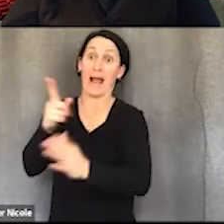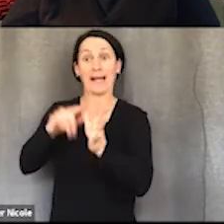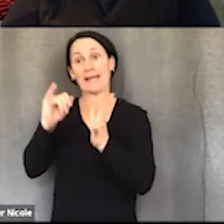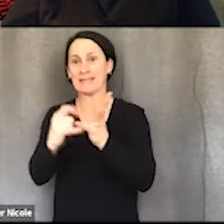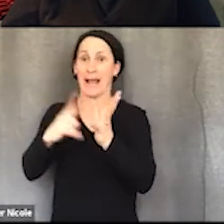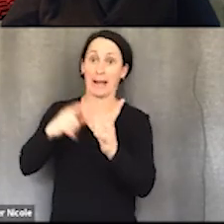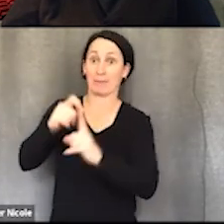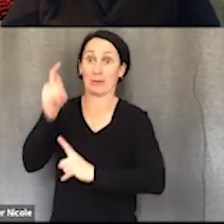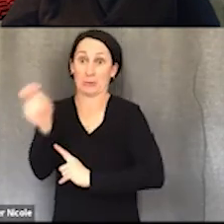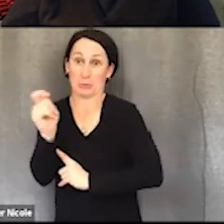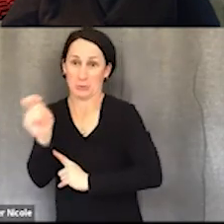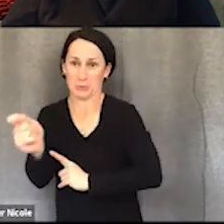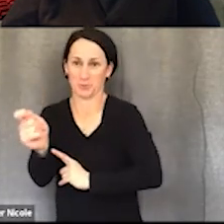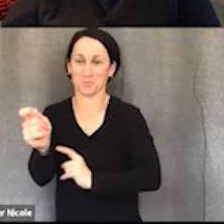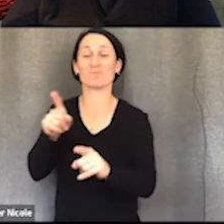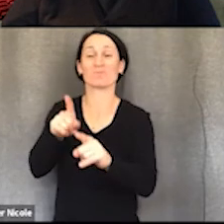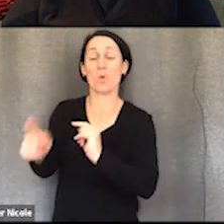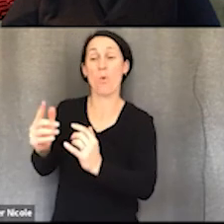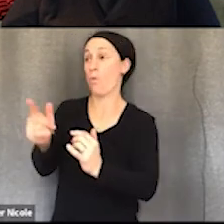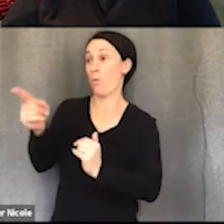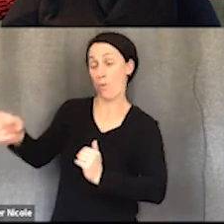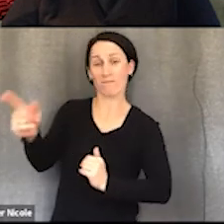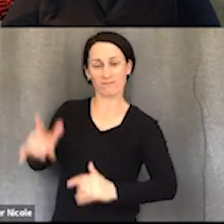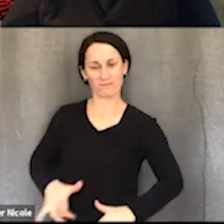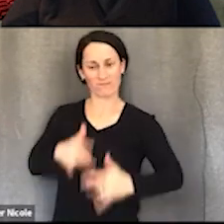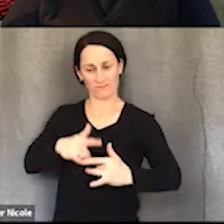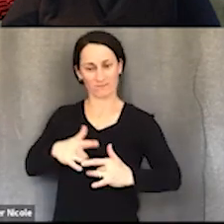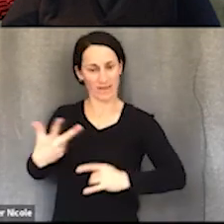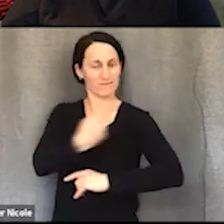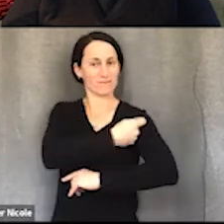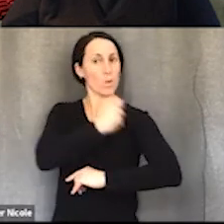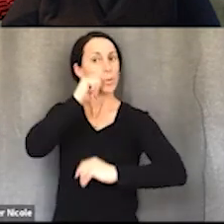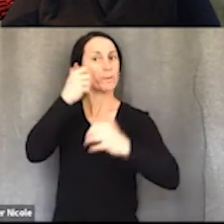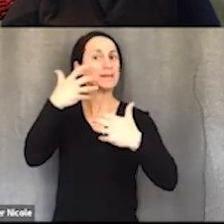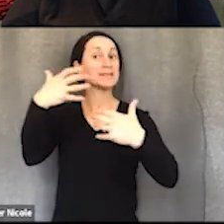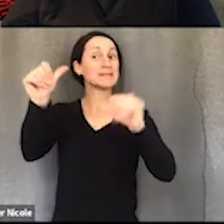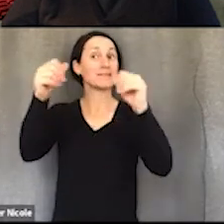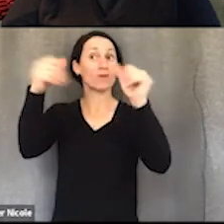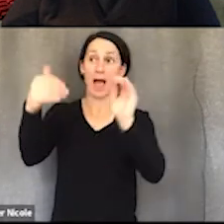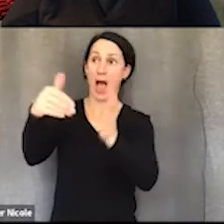Audiences are confident that will lead to normal resumption after vaccination.